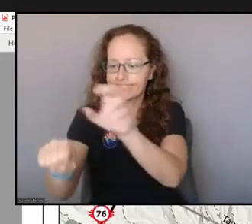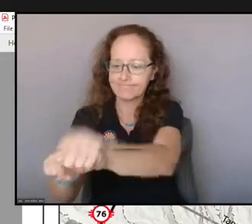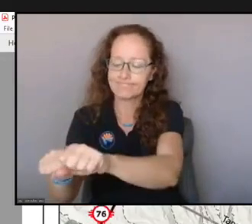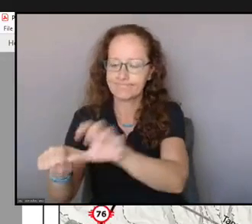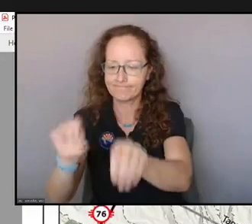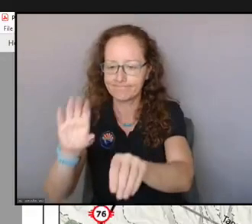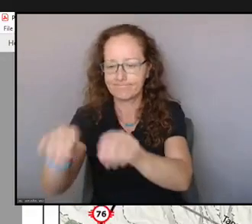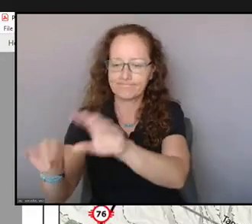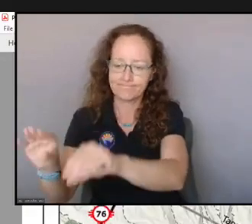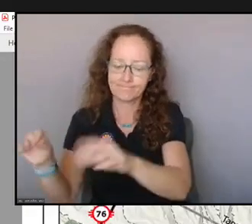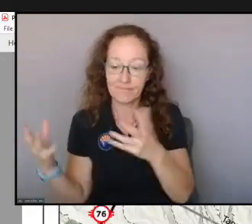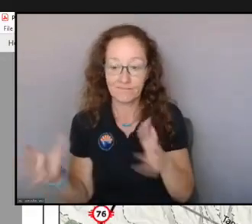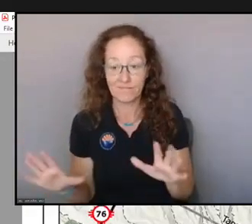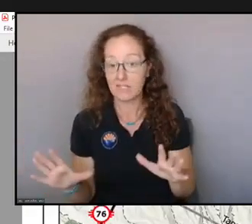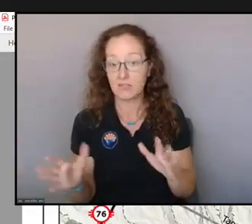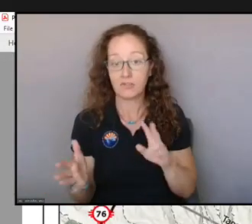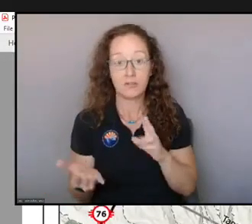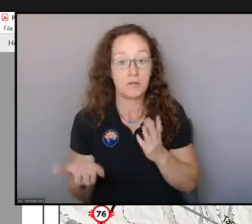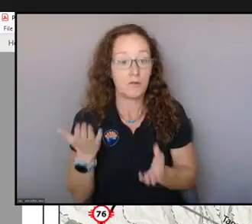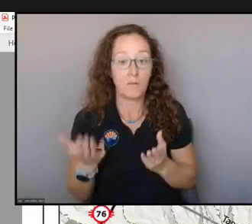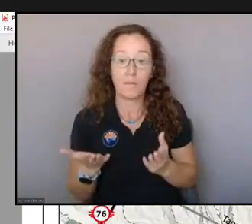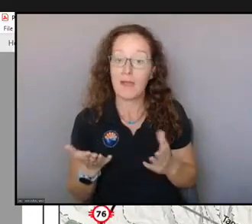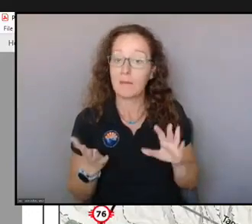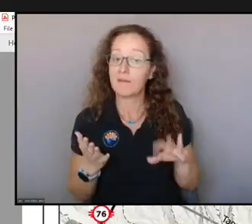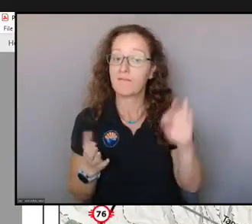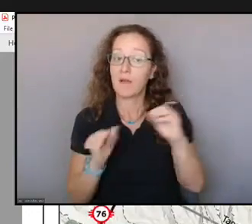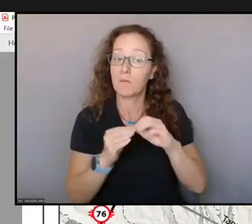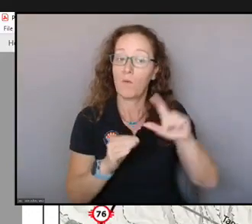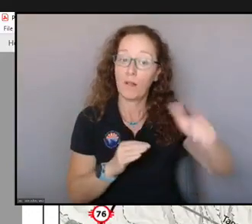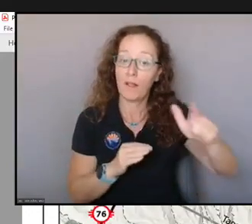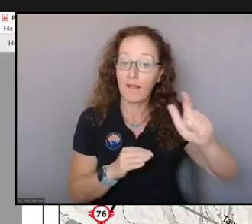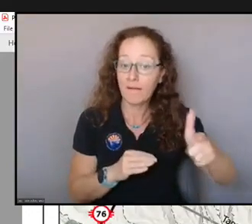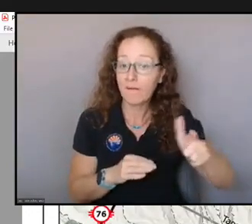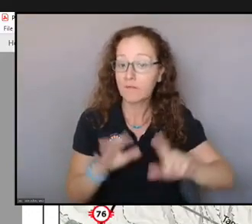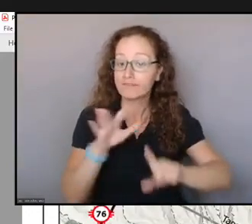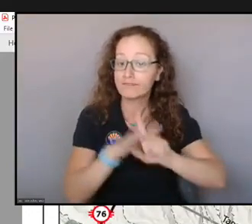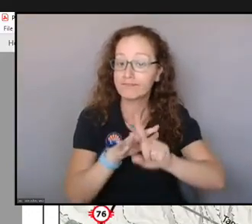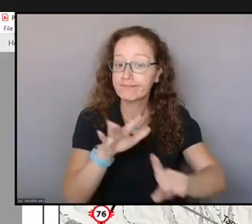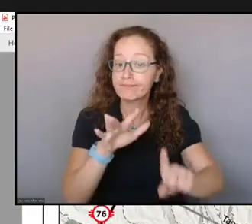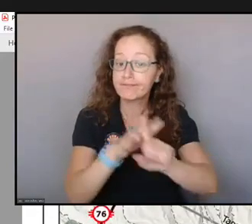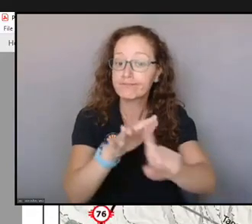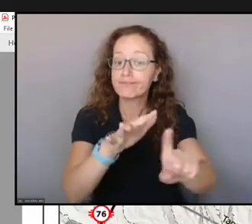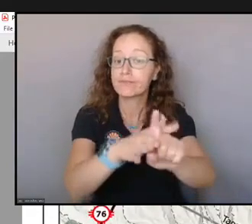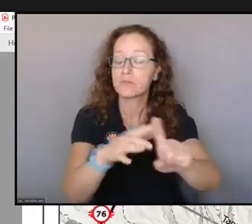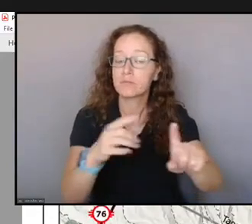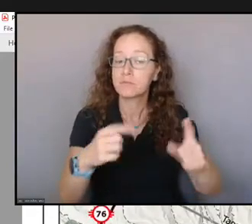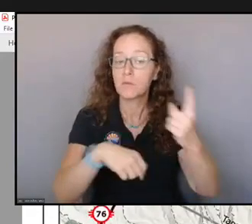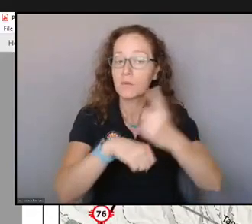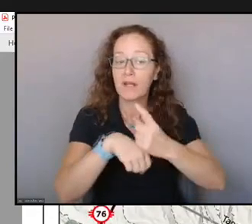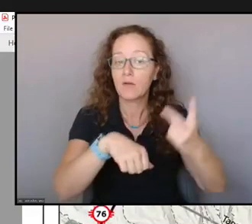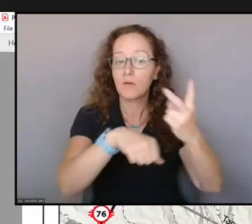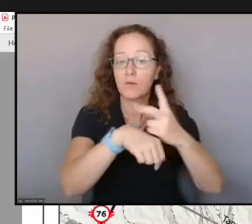THE NEXT DAY OR SO AS THEY GET DRIED OUT AND THE WINDS GET ON TO THEM.